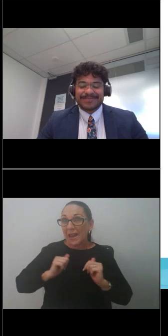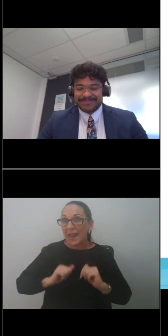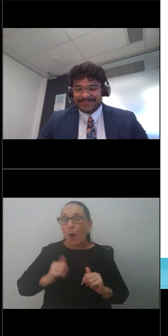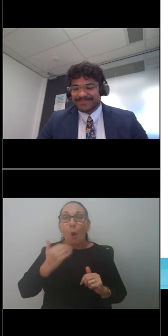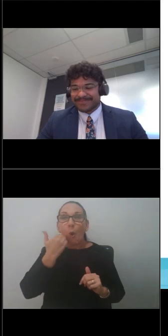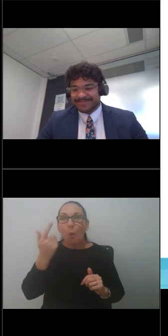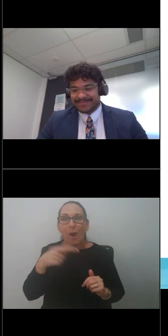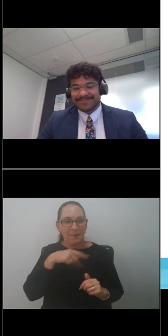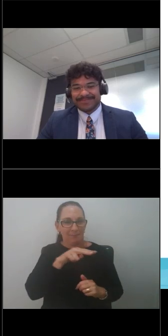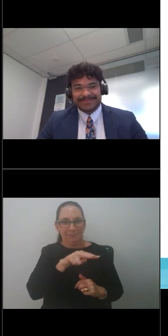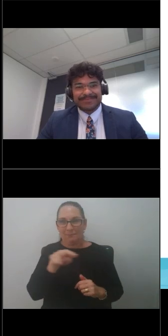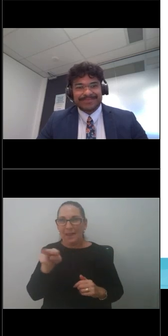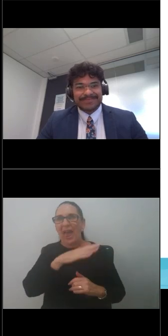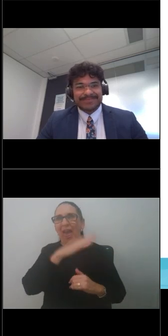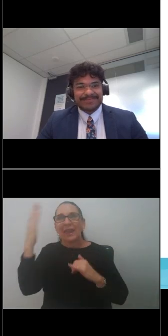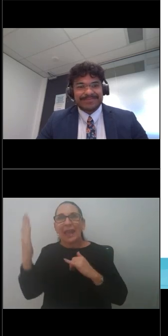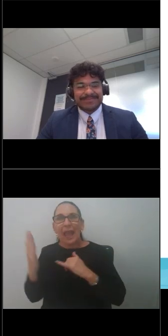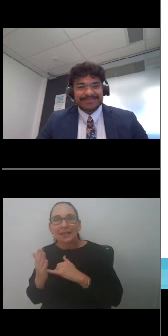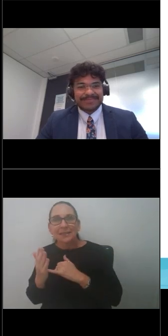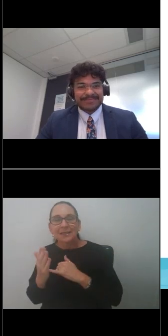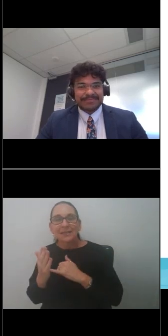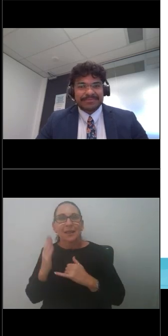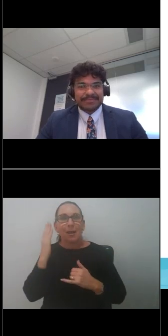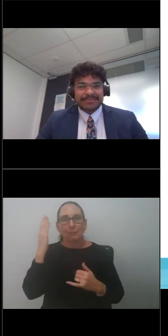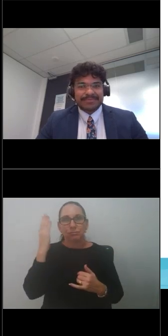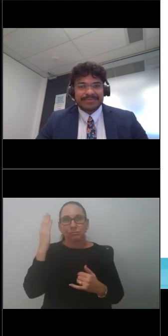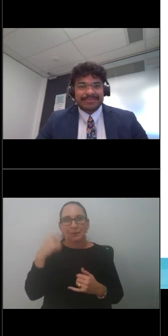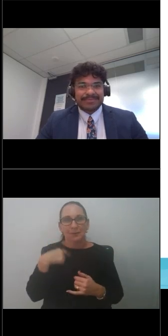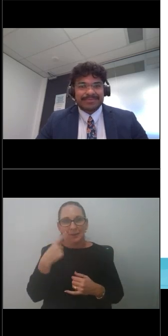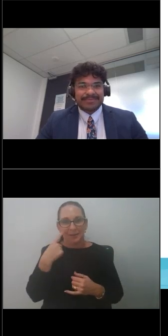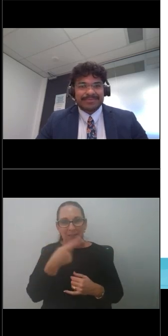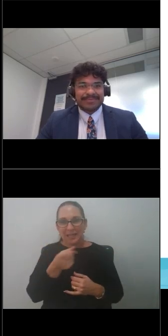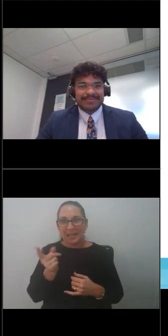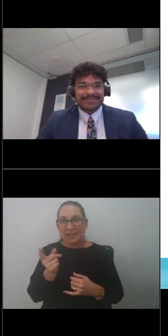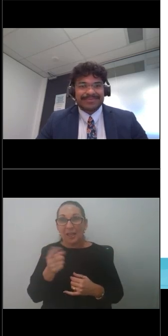that 4 Hour session we did and it was like can go now no no we just played the stickers more